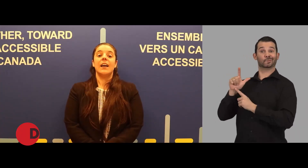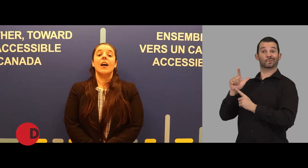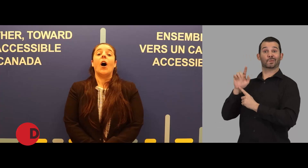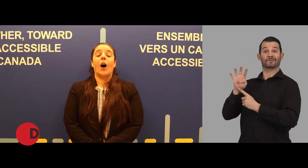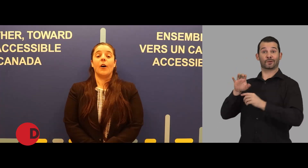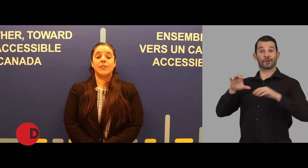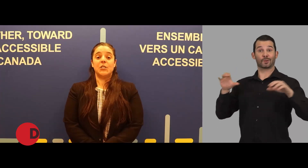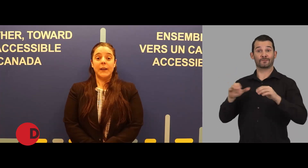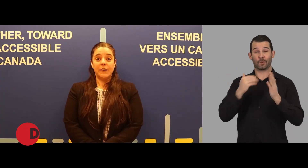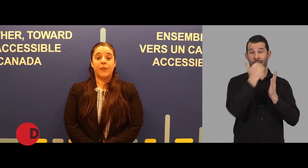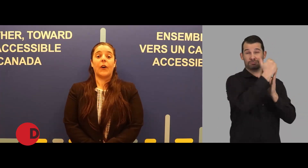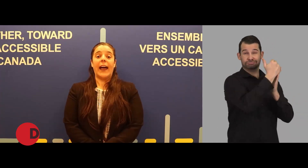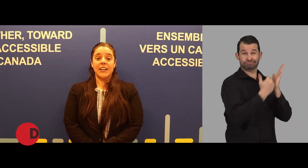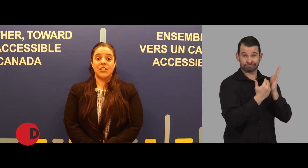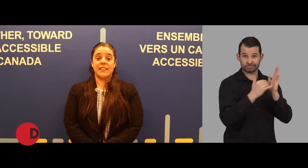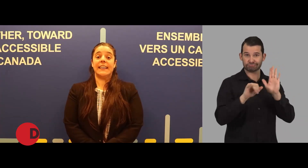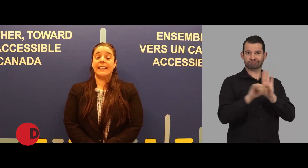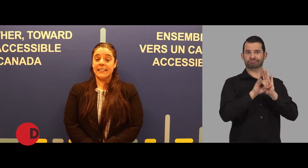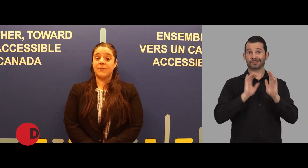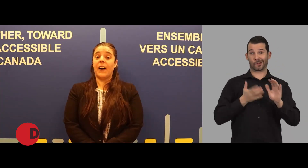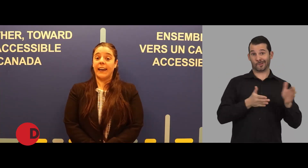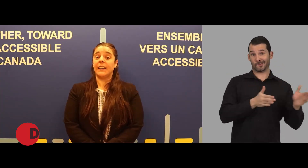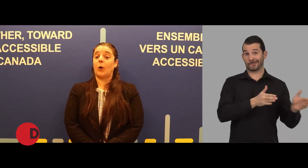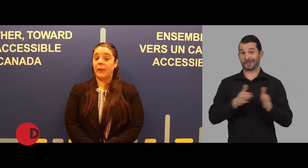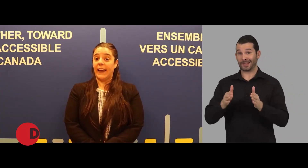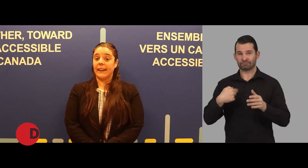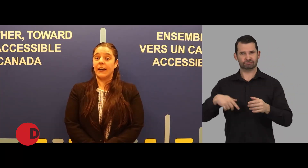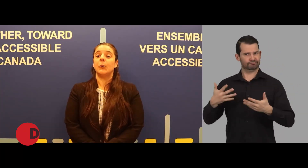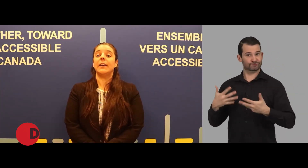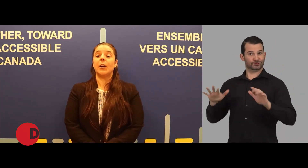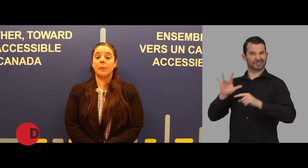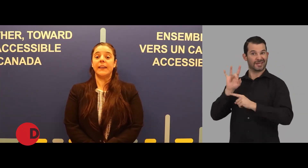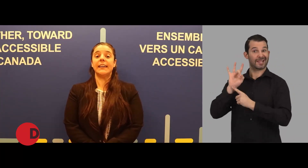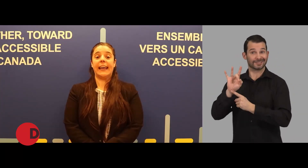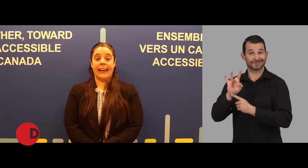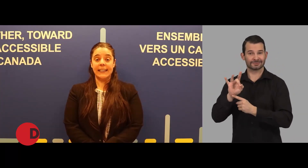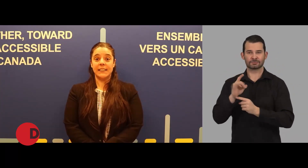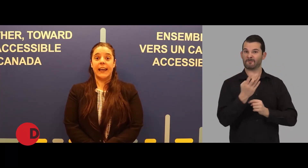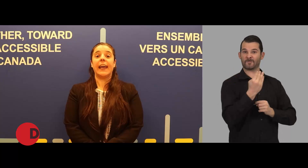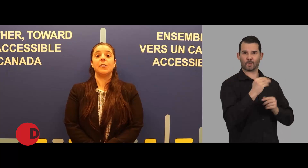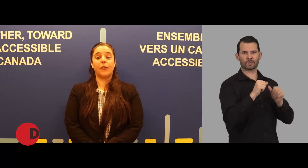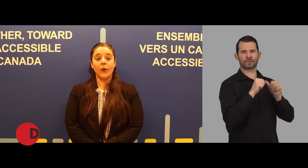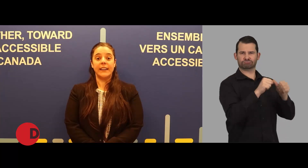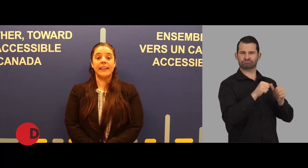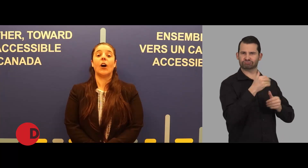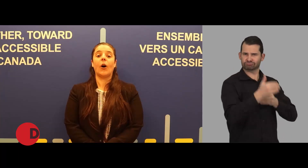Of the 24 actions identified in our plan, we completed 8, and 14 are ongoing.